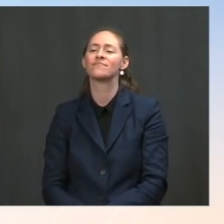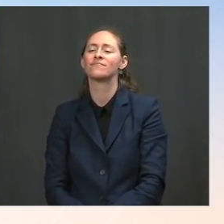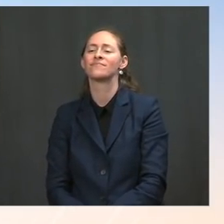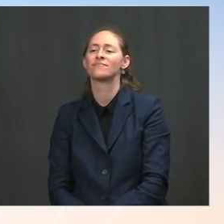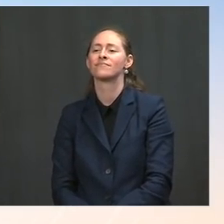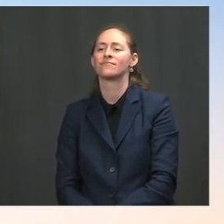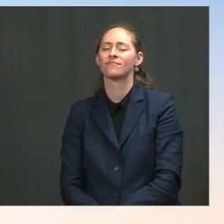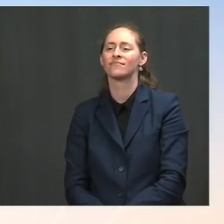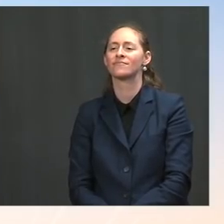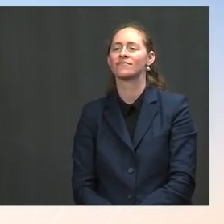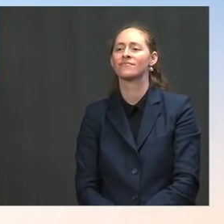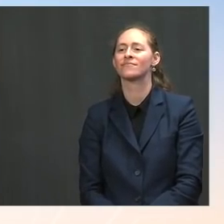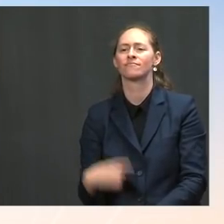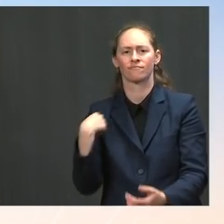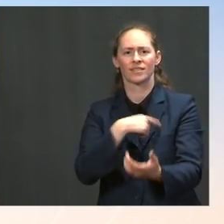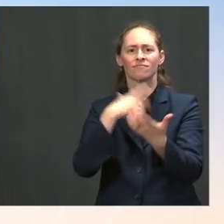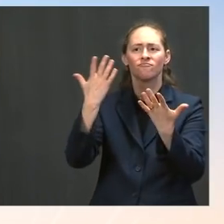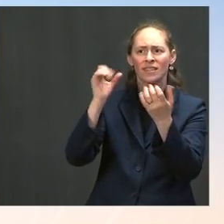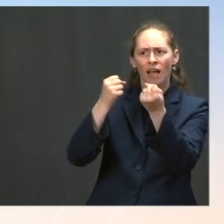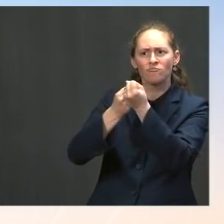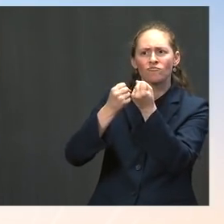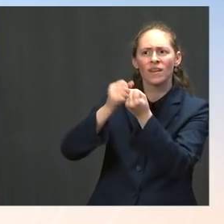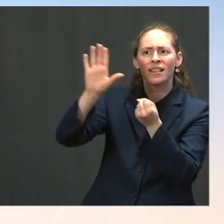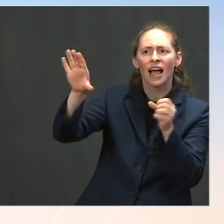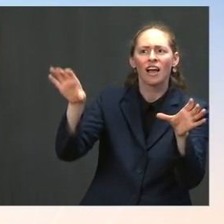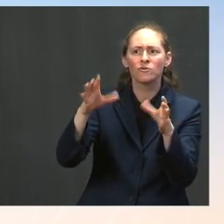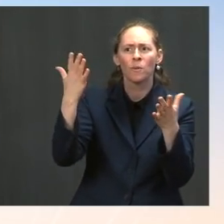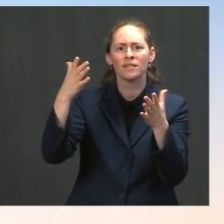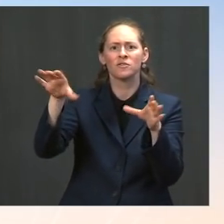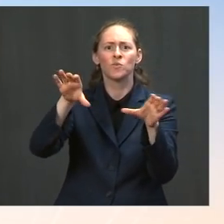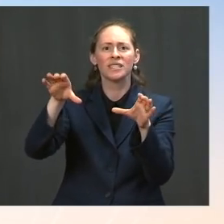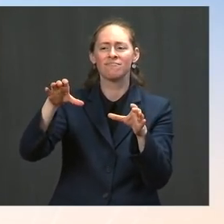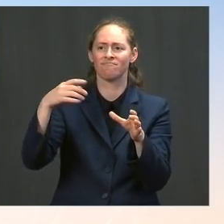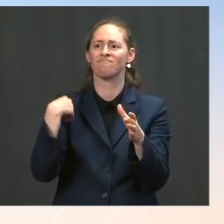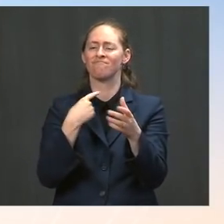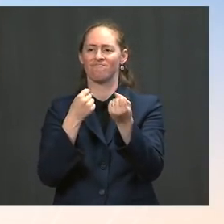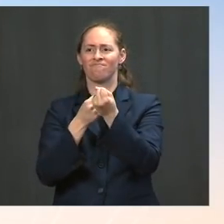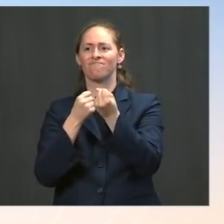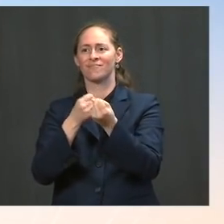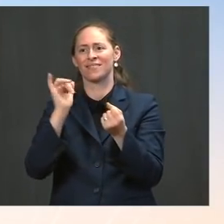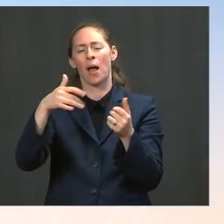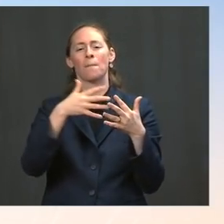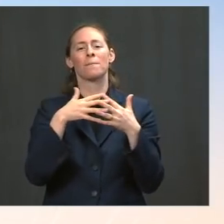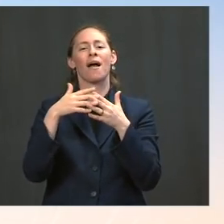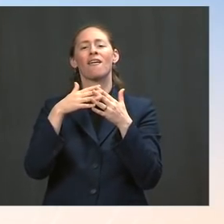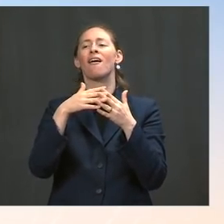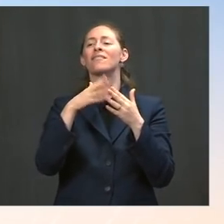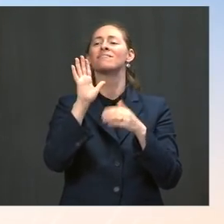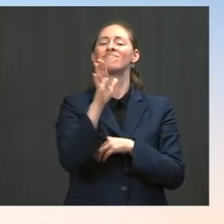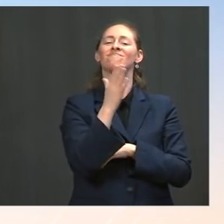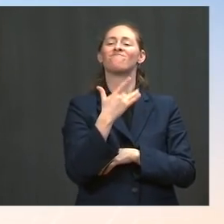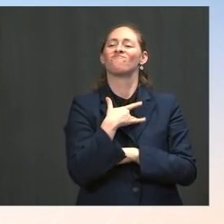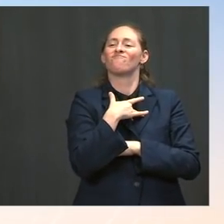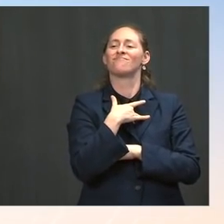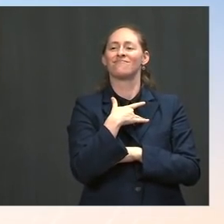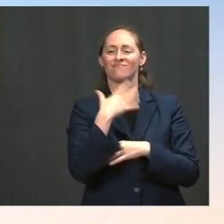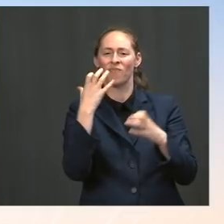that I would most like to meet in the country. She's America's new sweetheart. Go ahead. The Press: A couple quick follow-ups on infrastructure and then one on COVID.